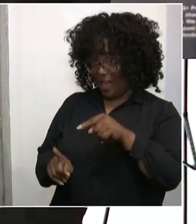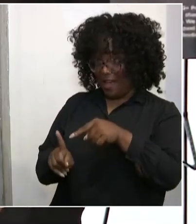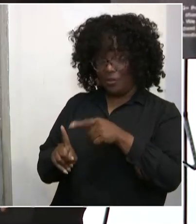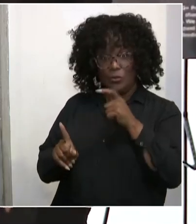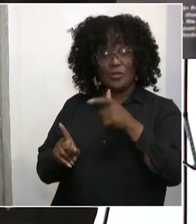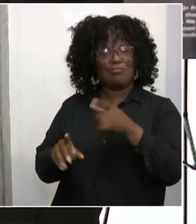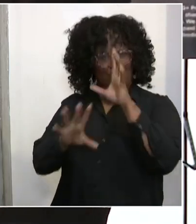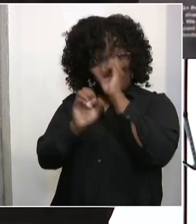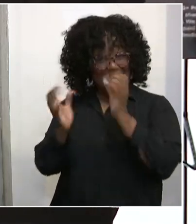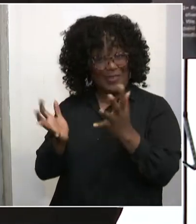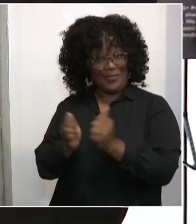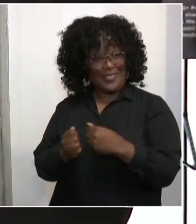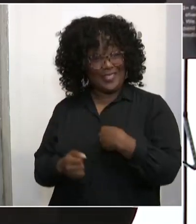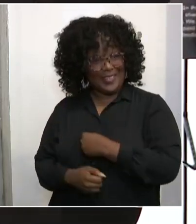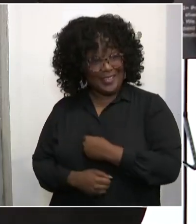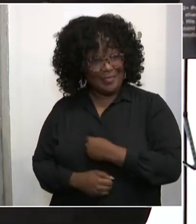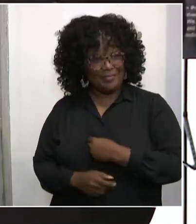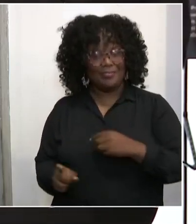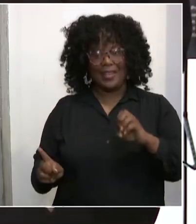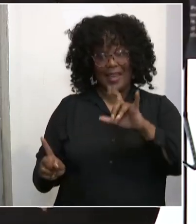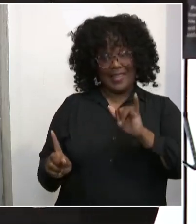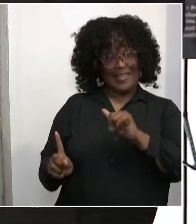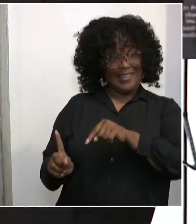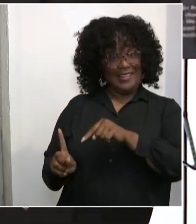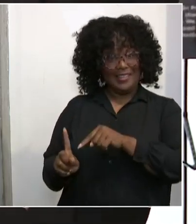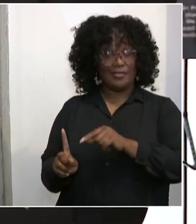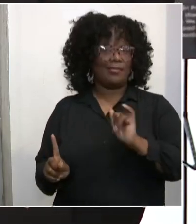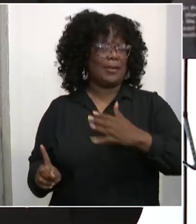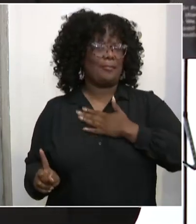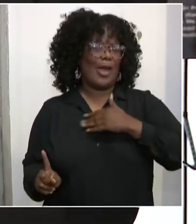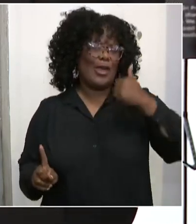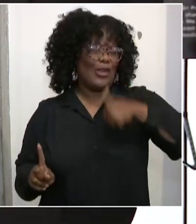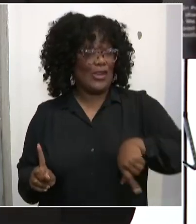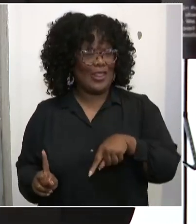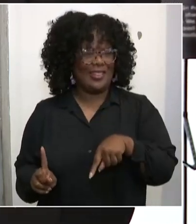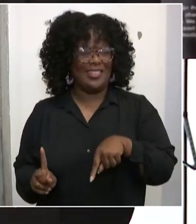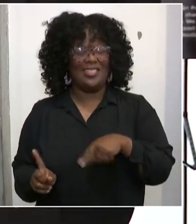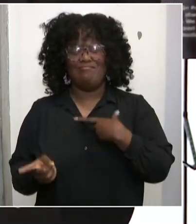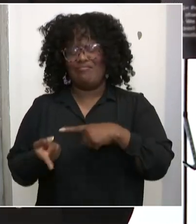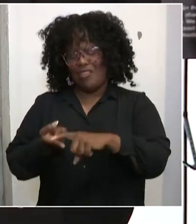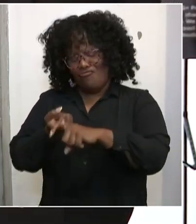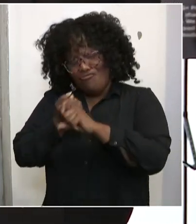Kelly is our girl. She's our. Friend, and she's making sure that all of the big concerts are coming here